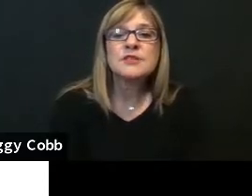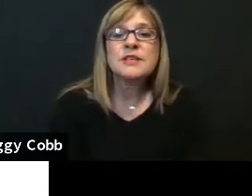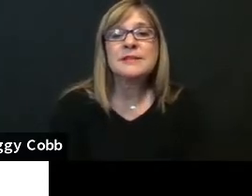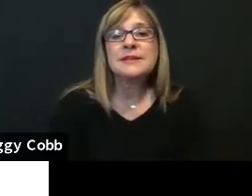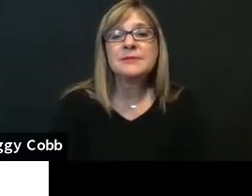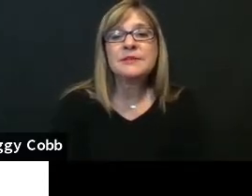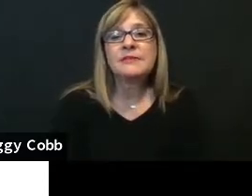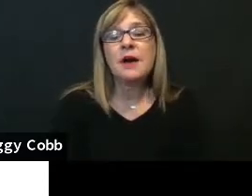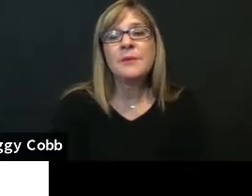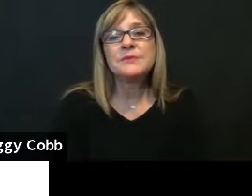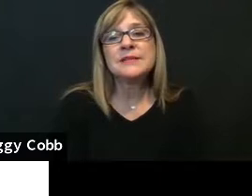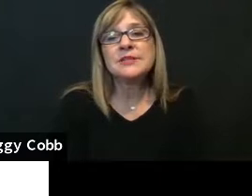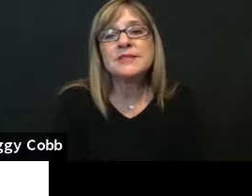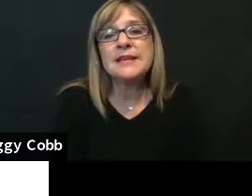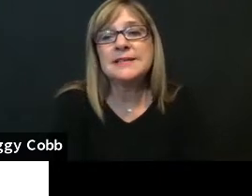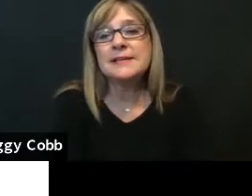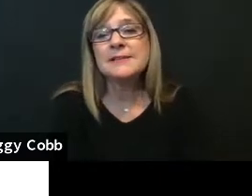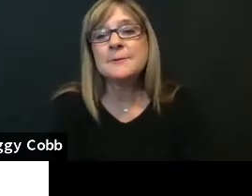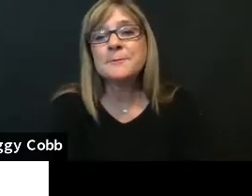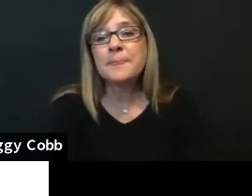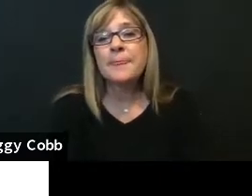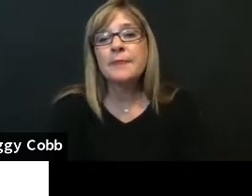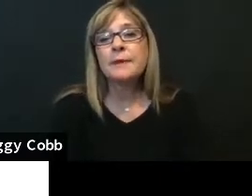So some examples of common misunderstandings.